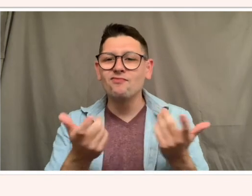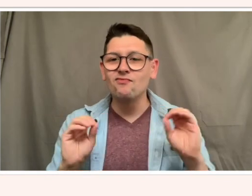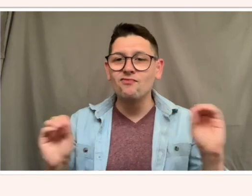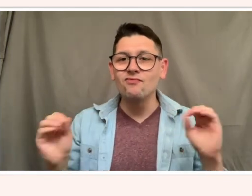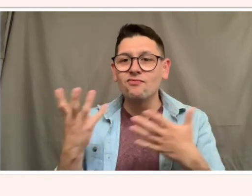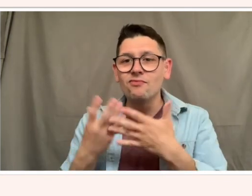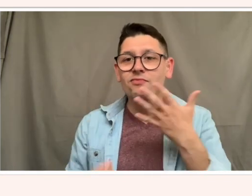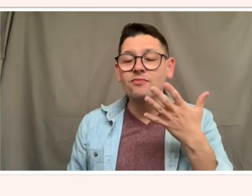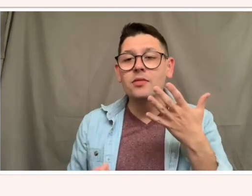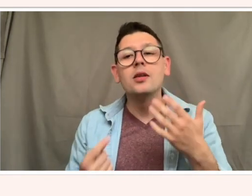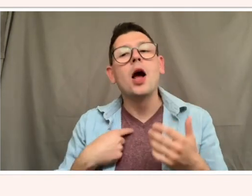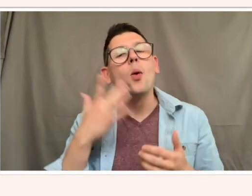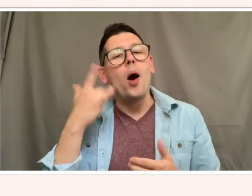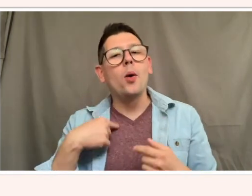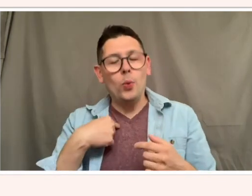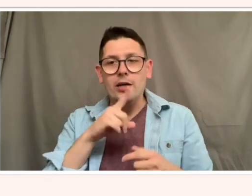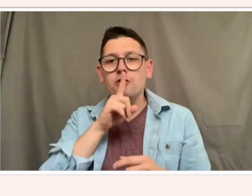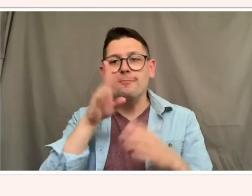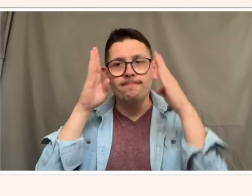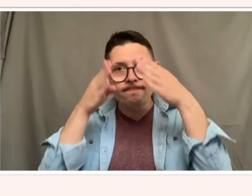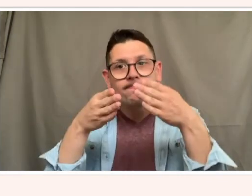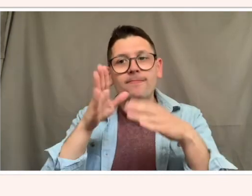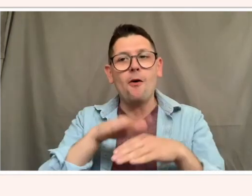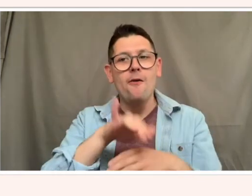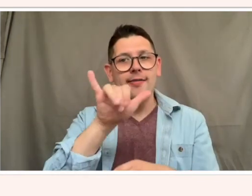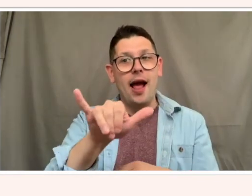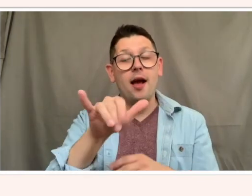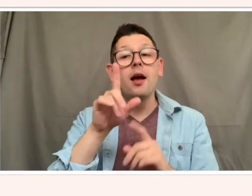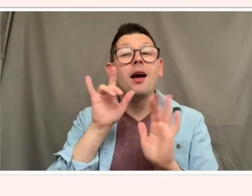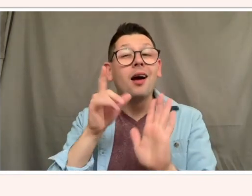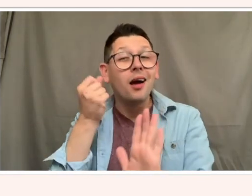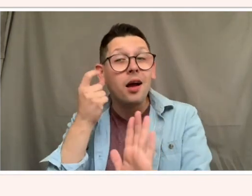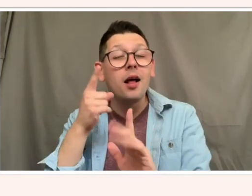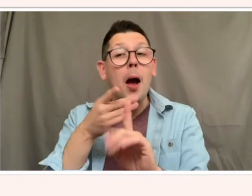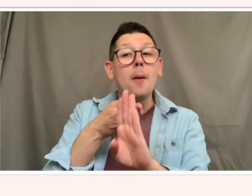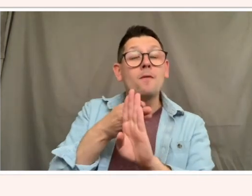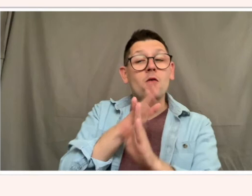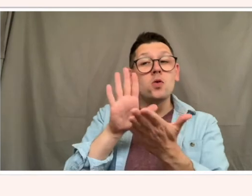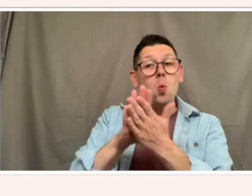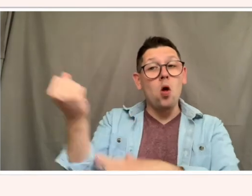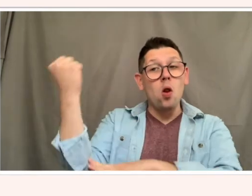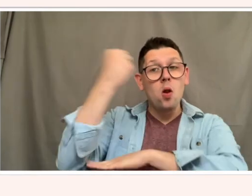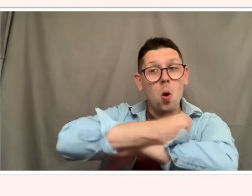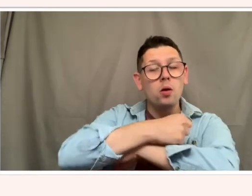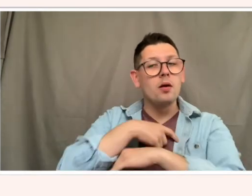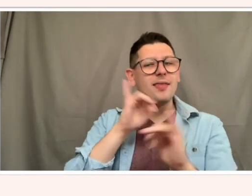of potentially appropriate language exposure, so we've been focusing on that quite a lot in our distance learning.